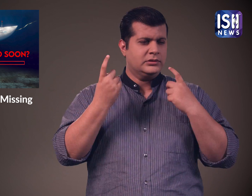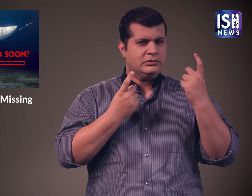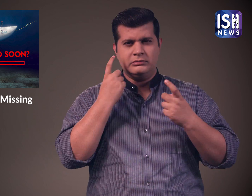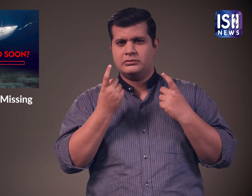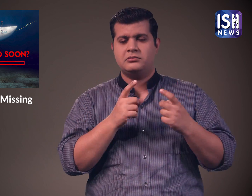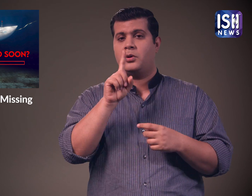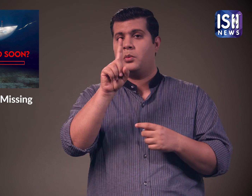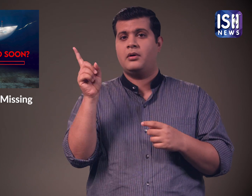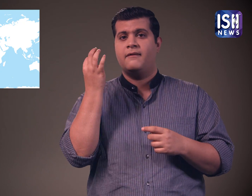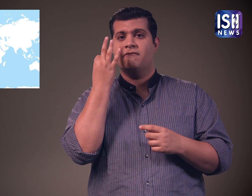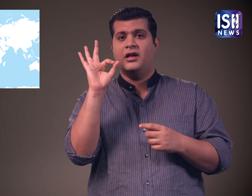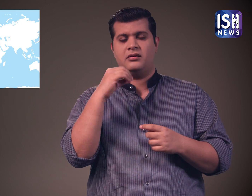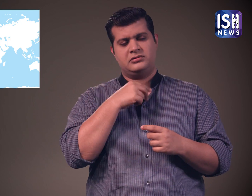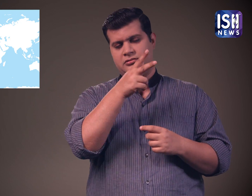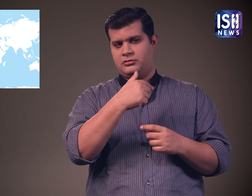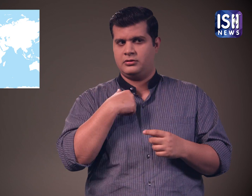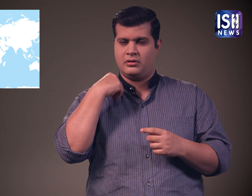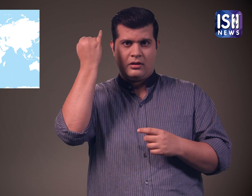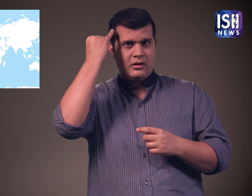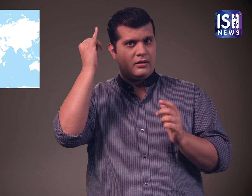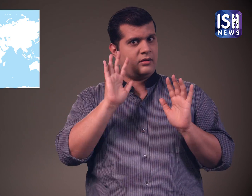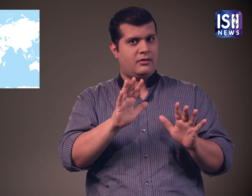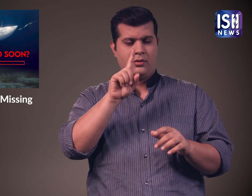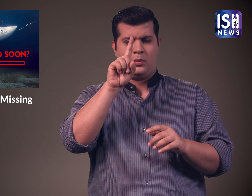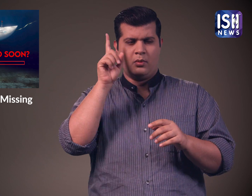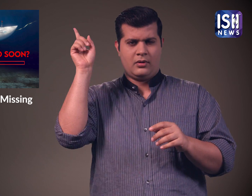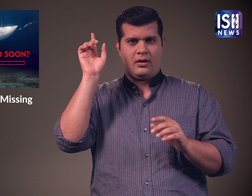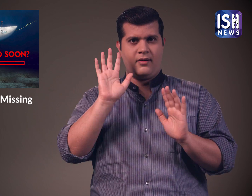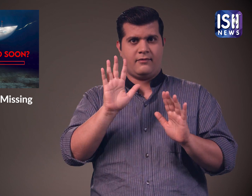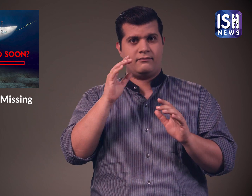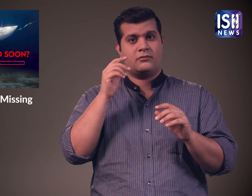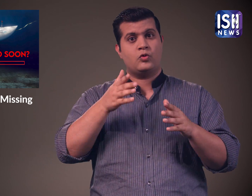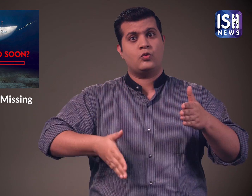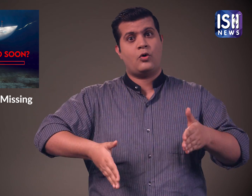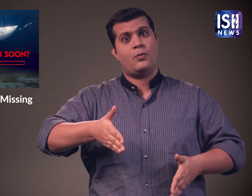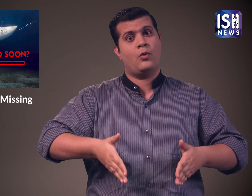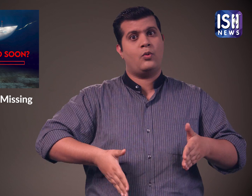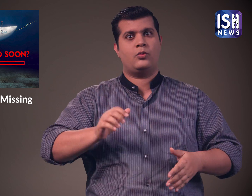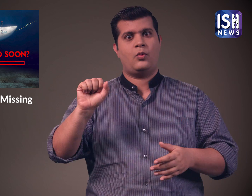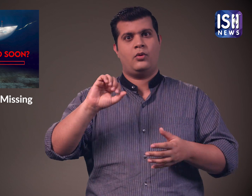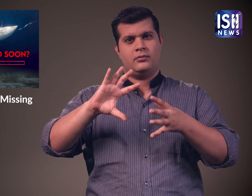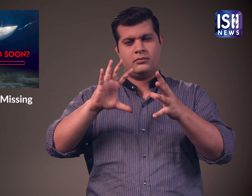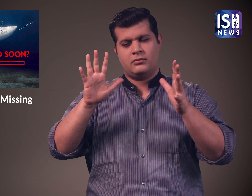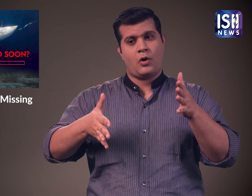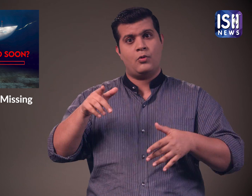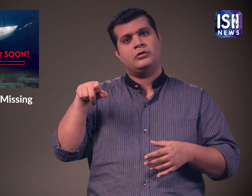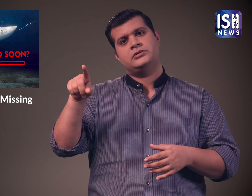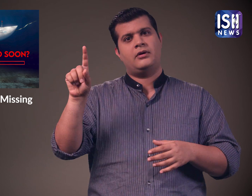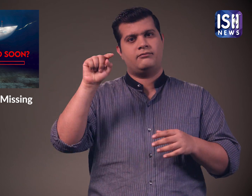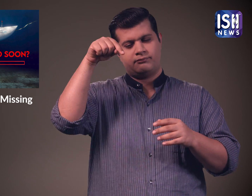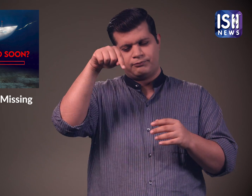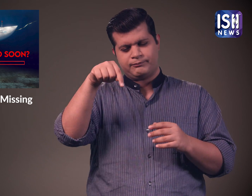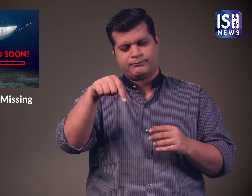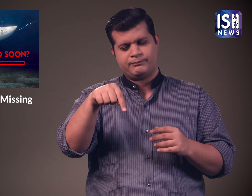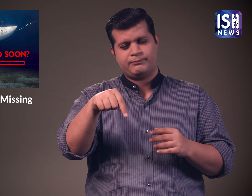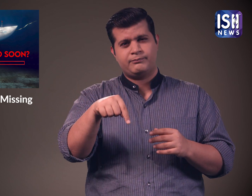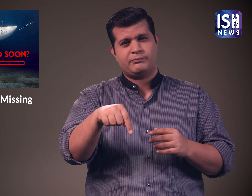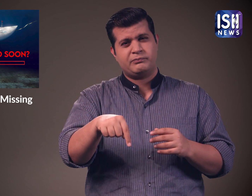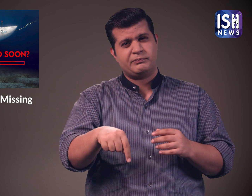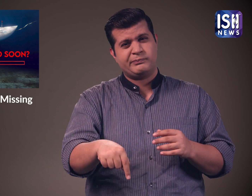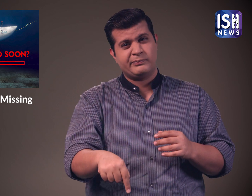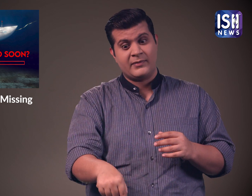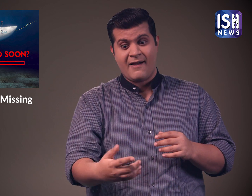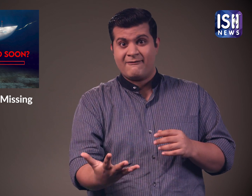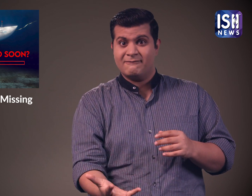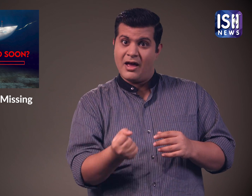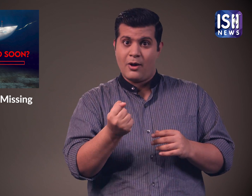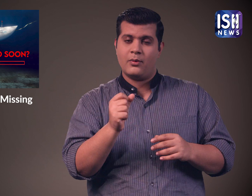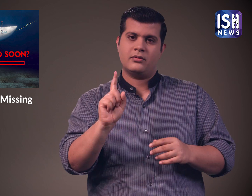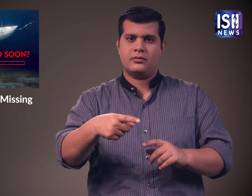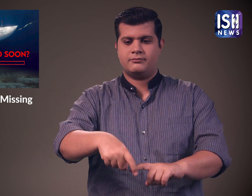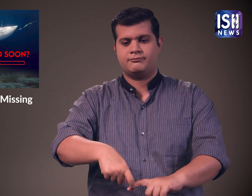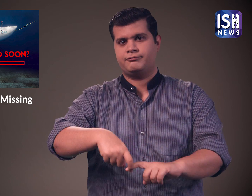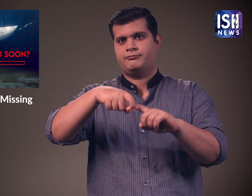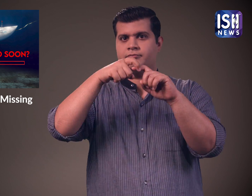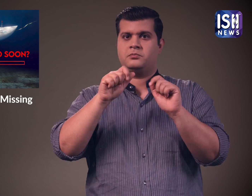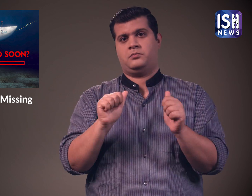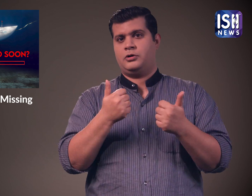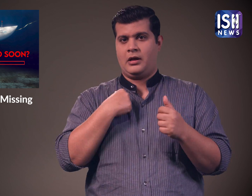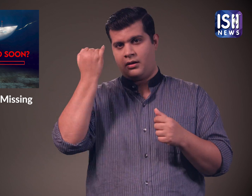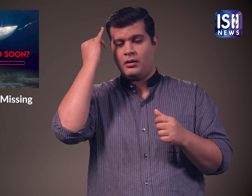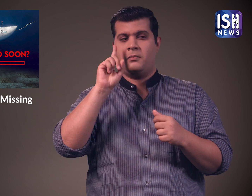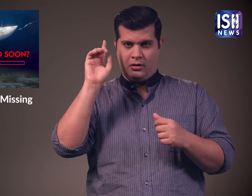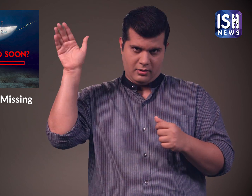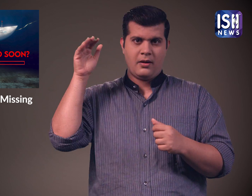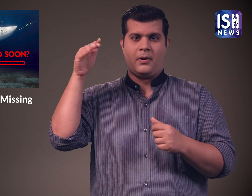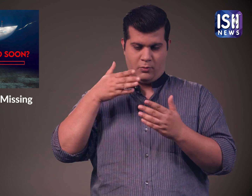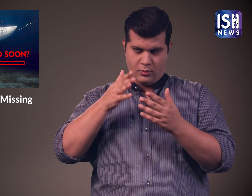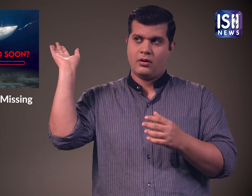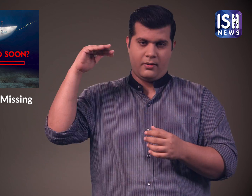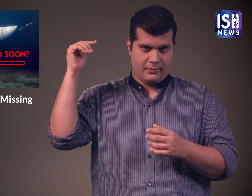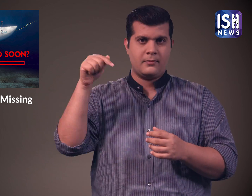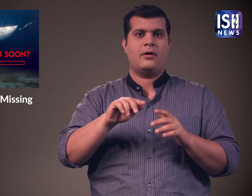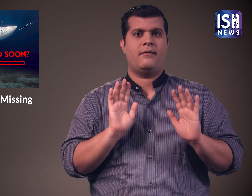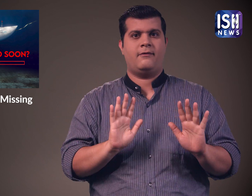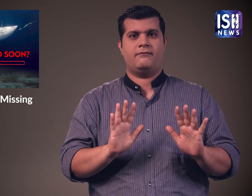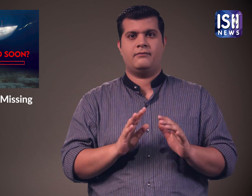A French vessel equipped with a robot that can dive to the depths to rescue the Titan. It's on its way